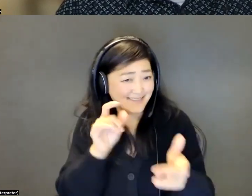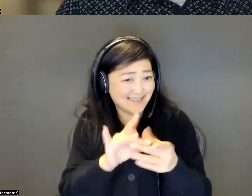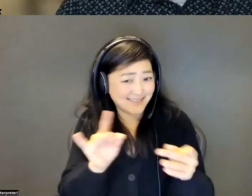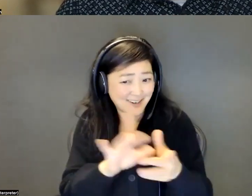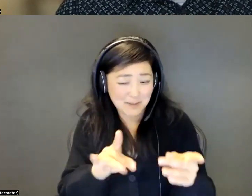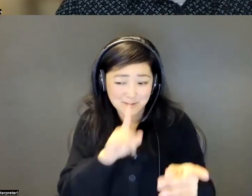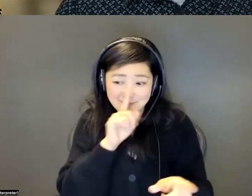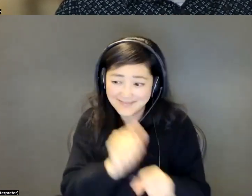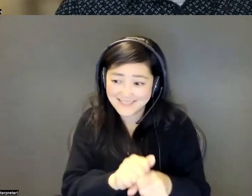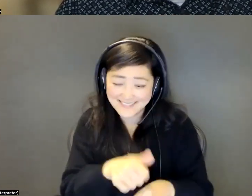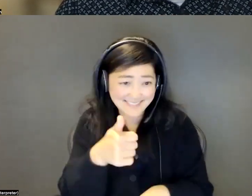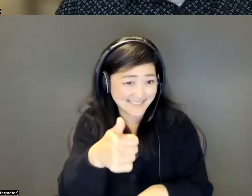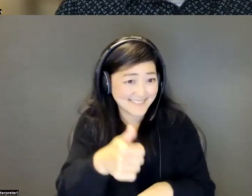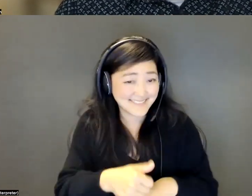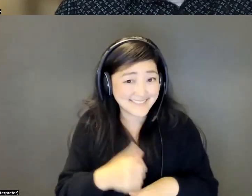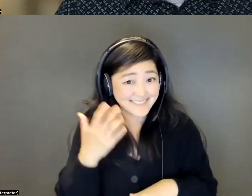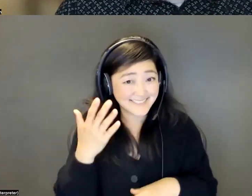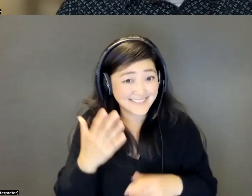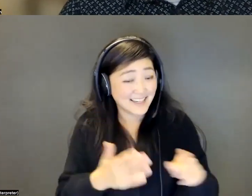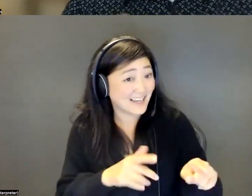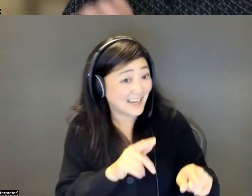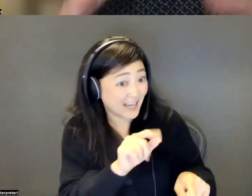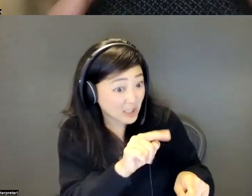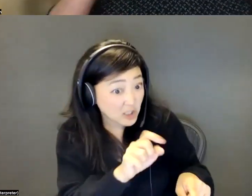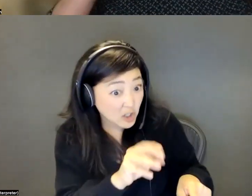because I think that's probably... Tim: One of yours, Tom? Kieron: